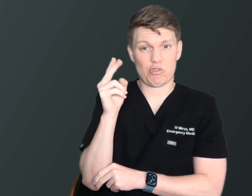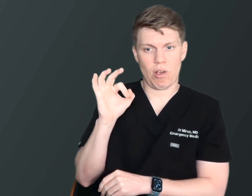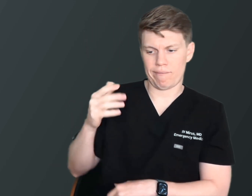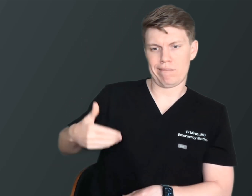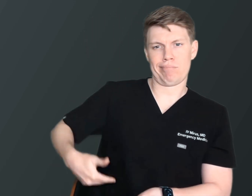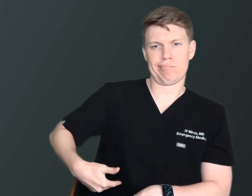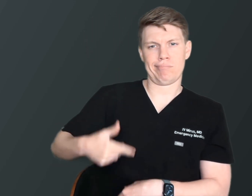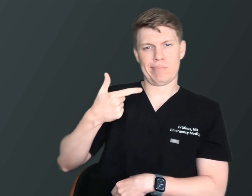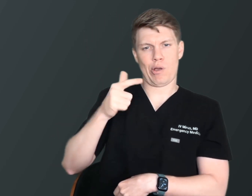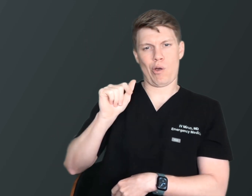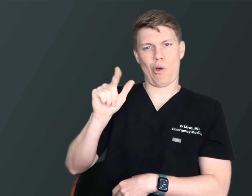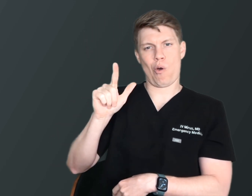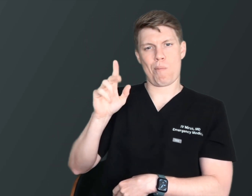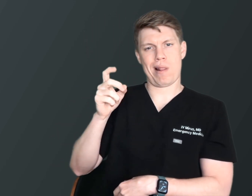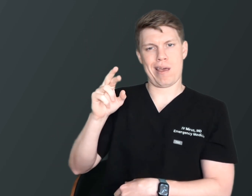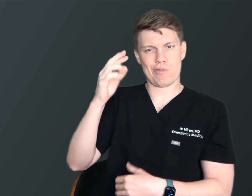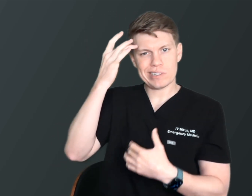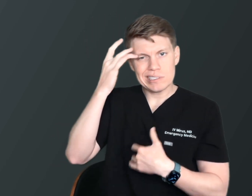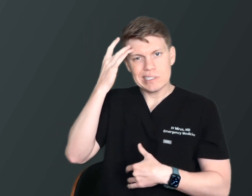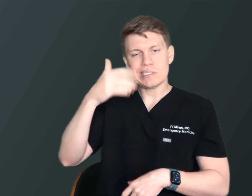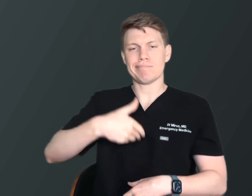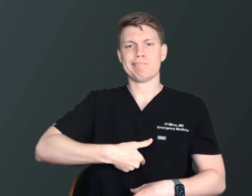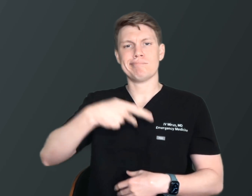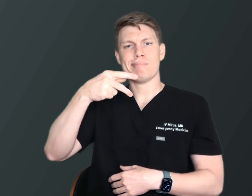If you have a history of gallbladder disease,